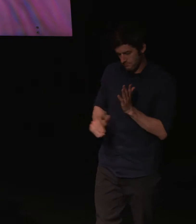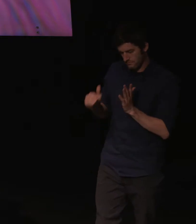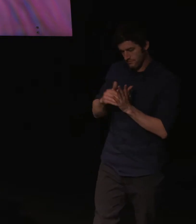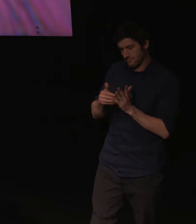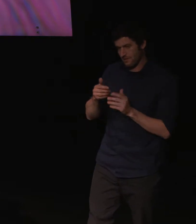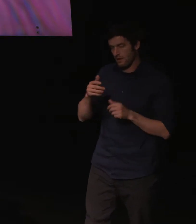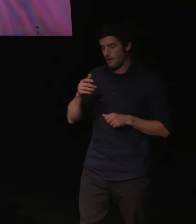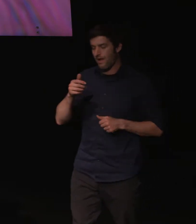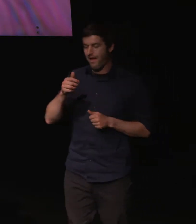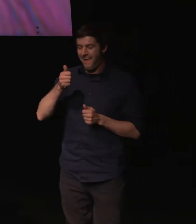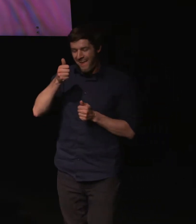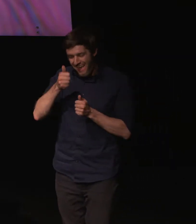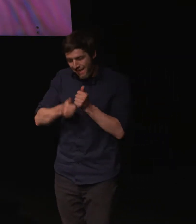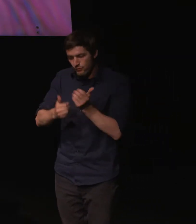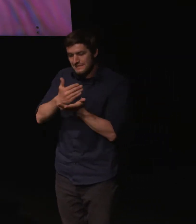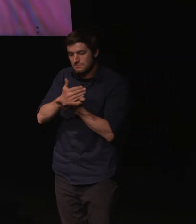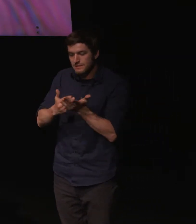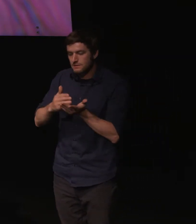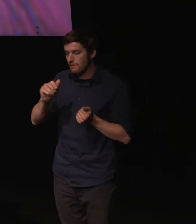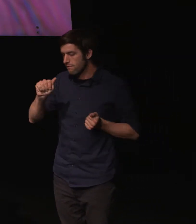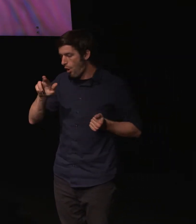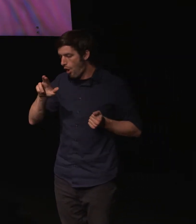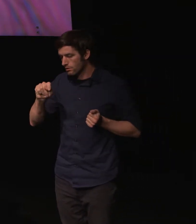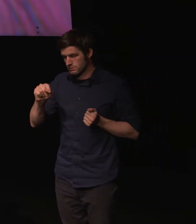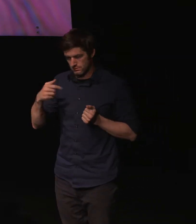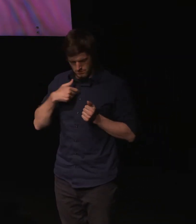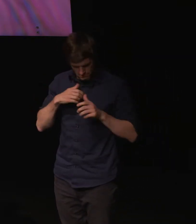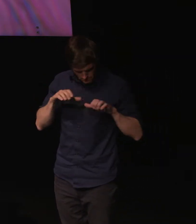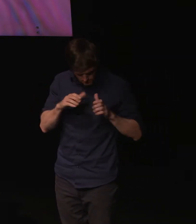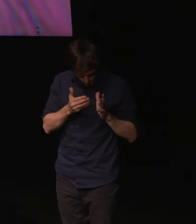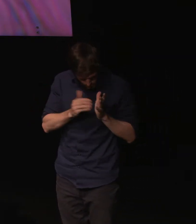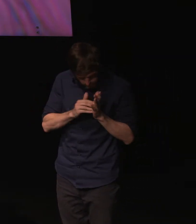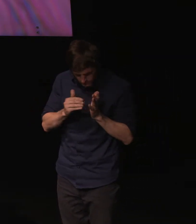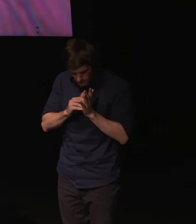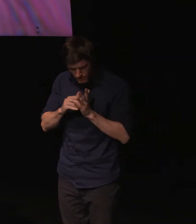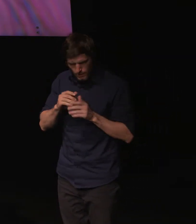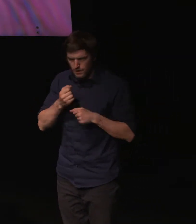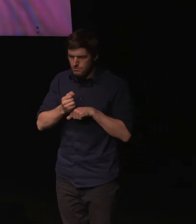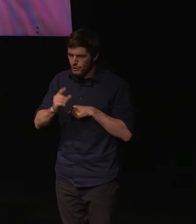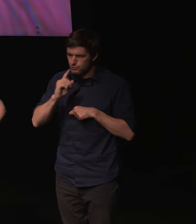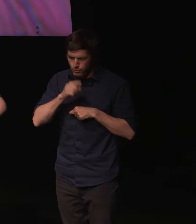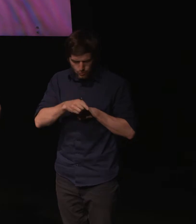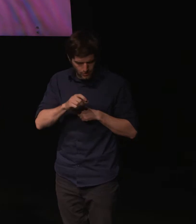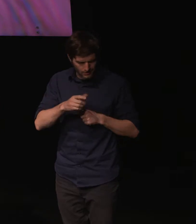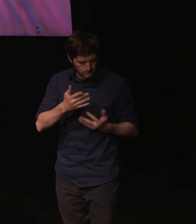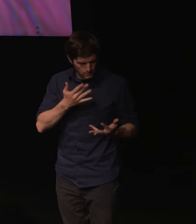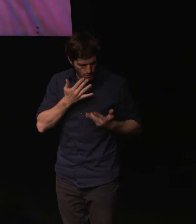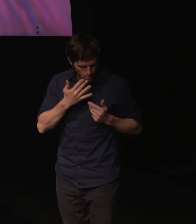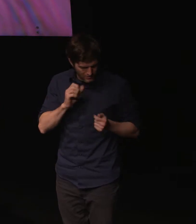...to make it completely colorblind, like color changeable. So what we did with it